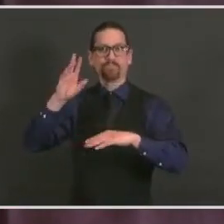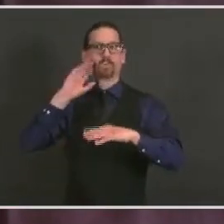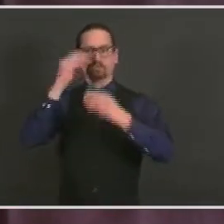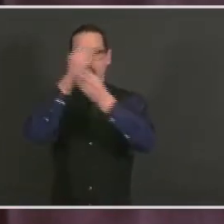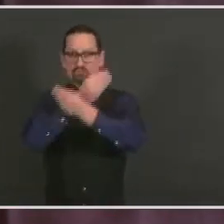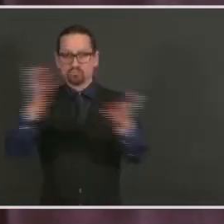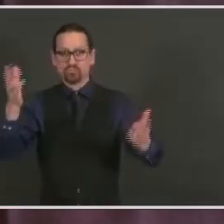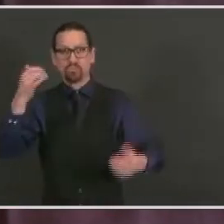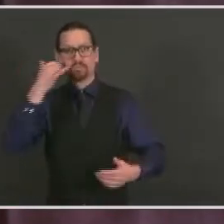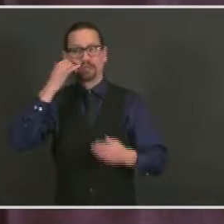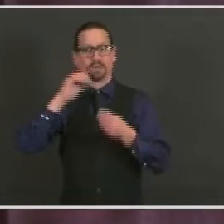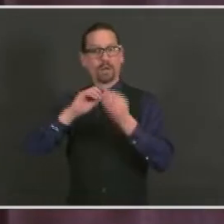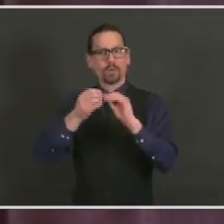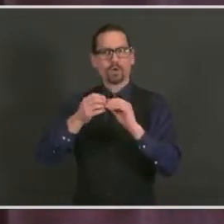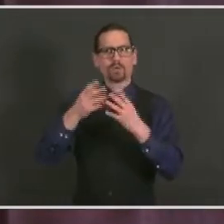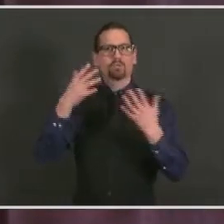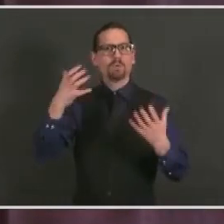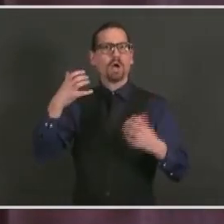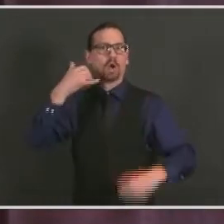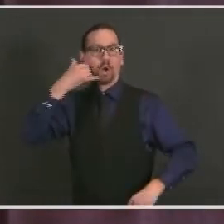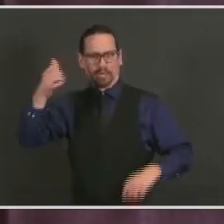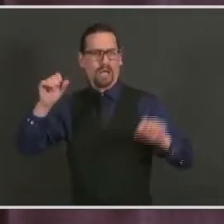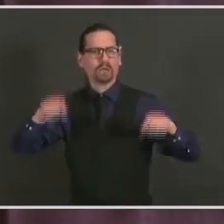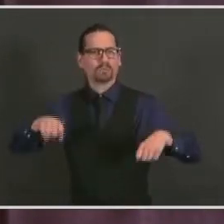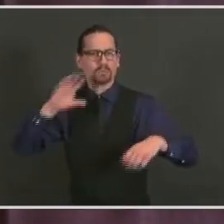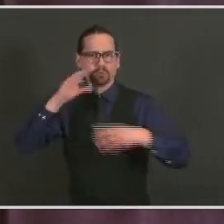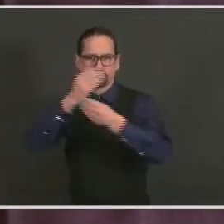SITES. WE WILL ALSO ANNOUNCE A PHONE NUMBER THAT PEOPLE CAN CALL TO MAKE AN APPOINTMENT IF